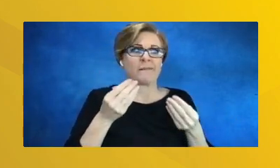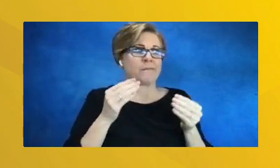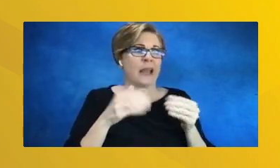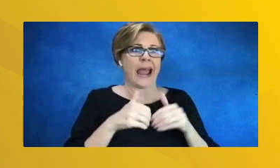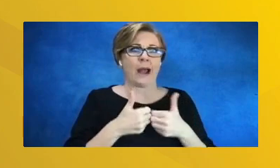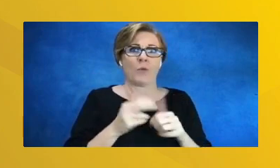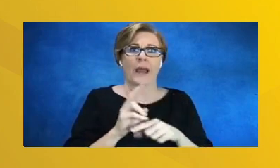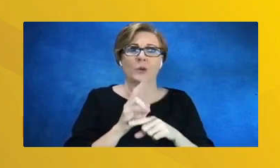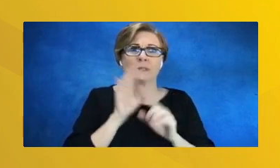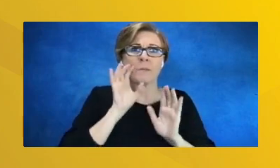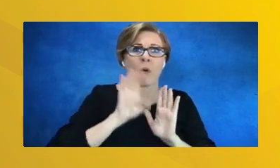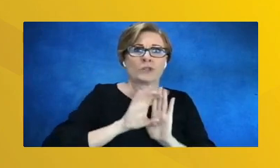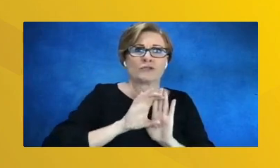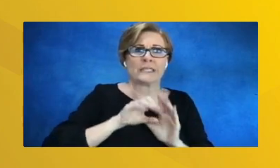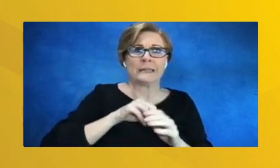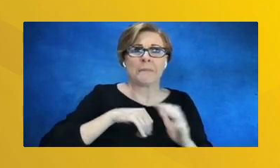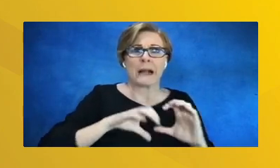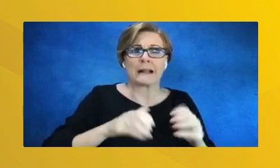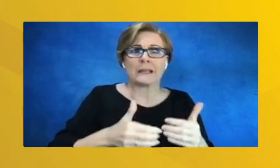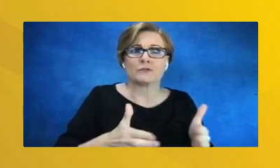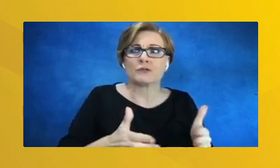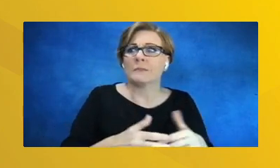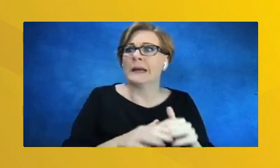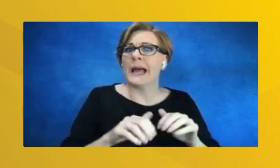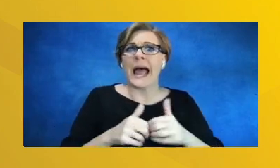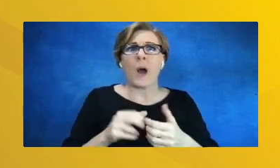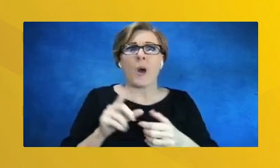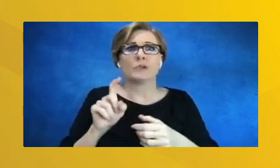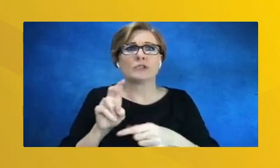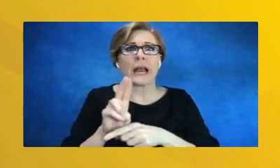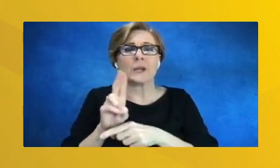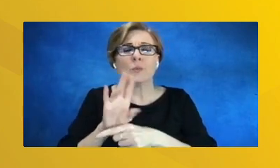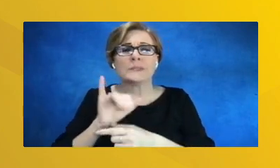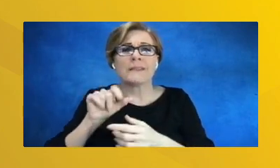How exactly should I use this piece of mail postmarked on the moon?"